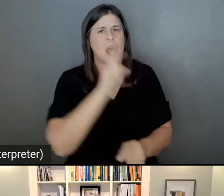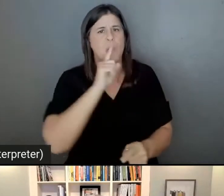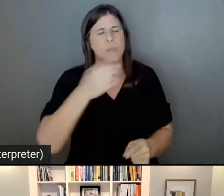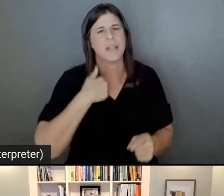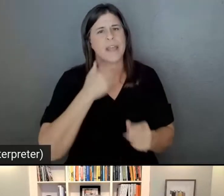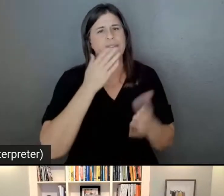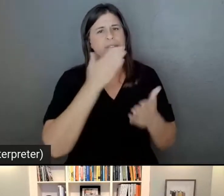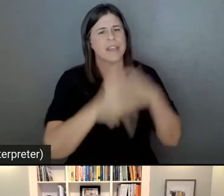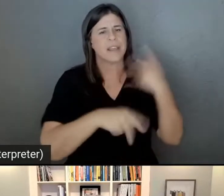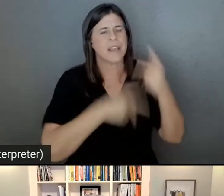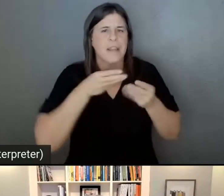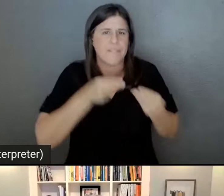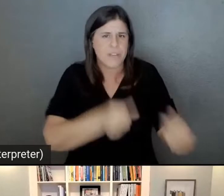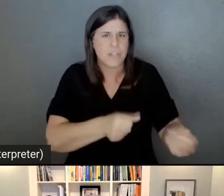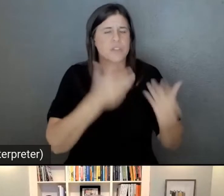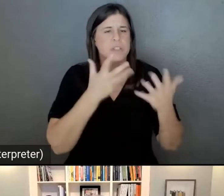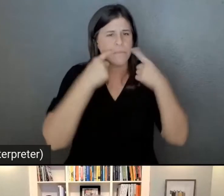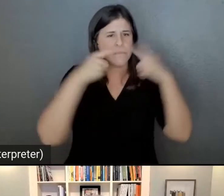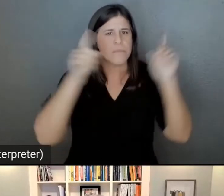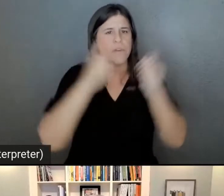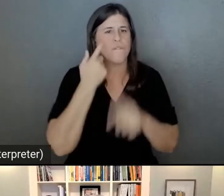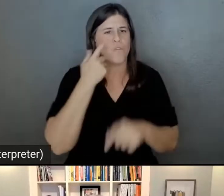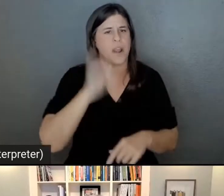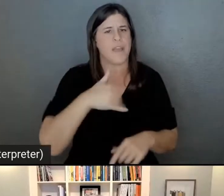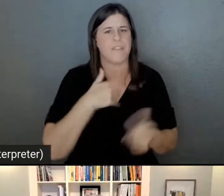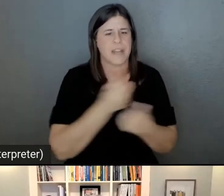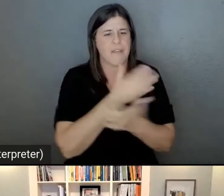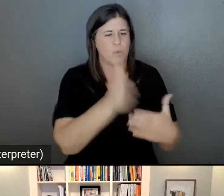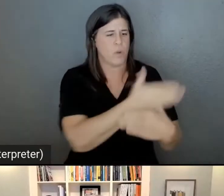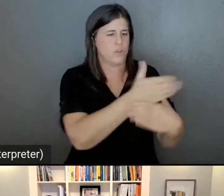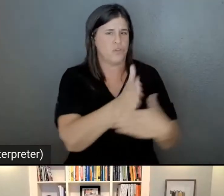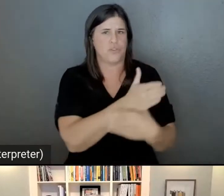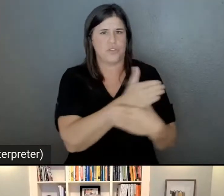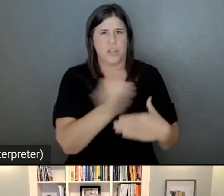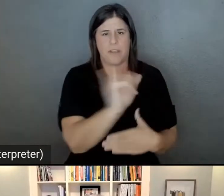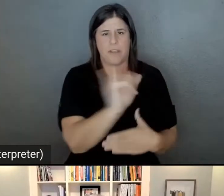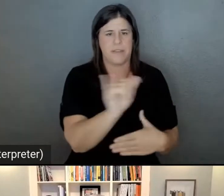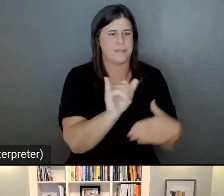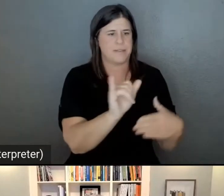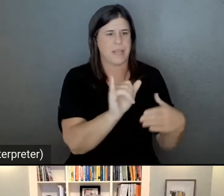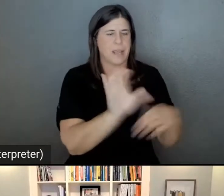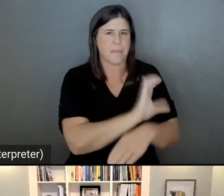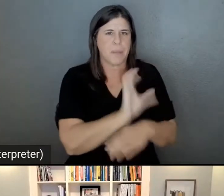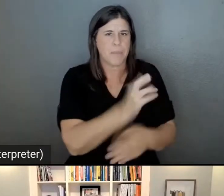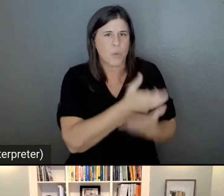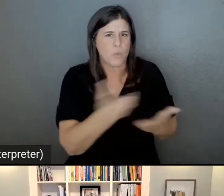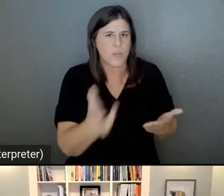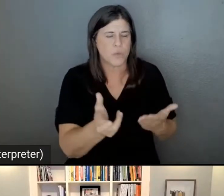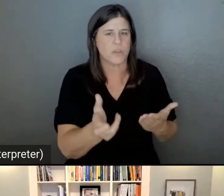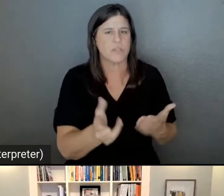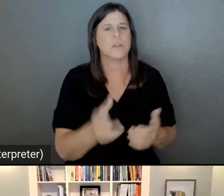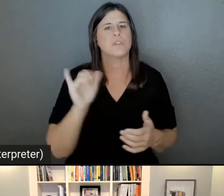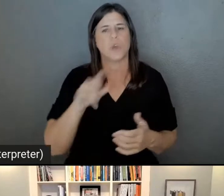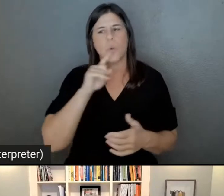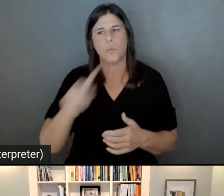they've been hoping to achieve by having everyone share the same underlying compute resources. So that, like soft multitenancy is definitely one